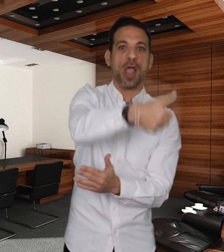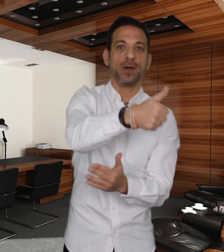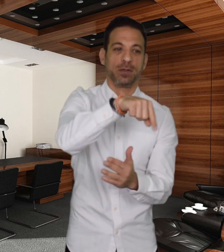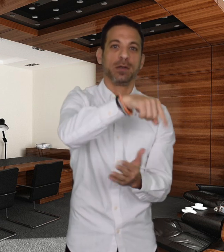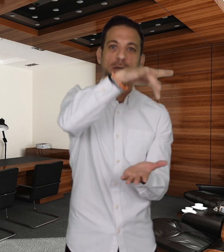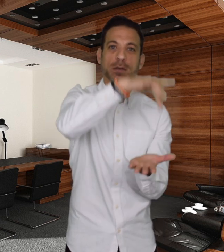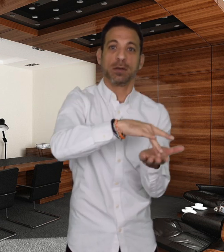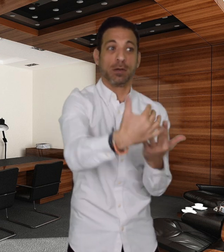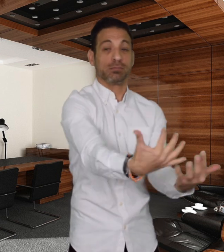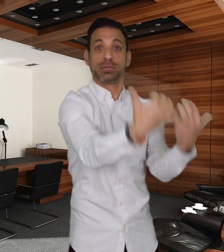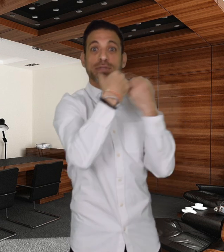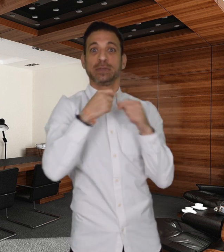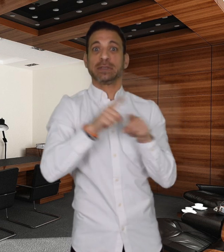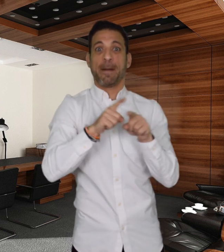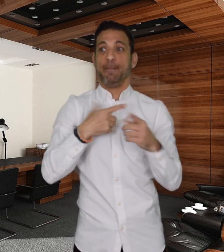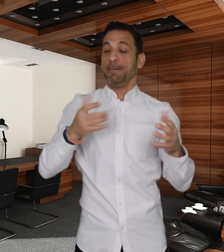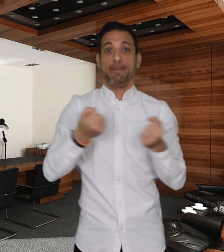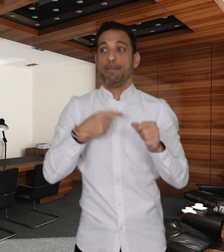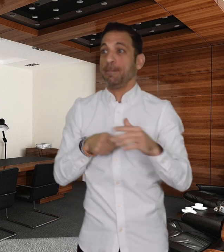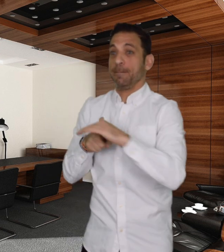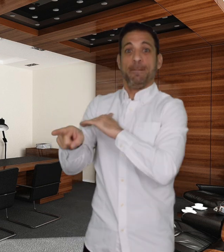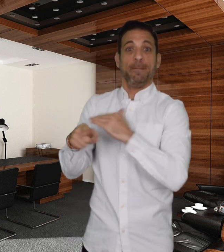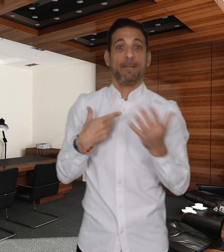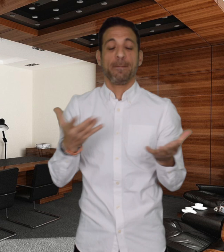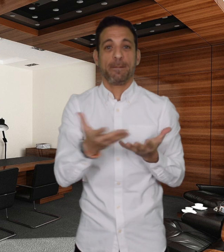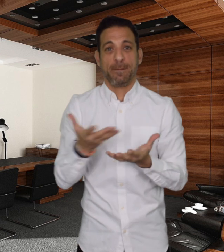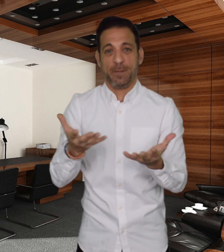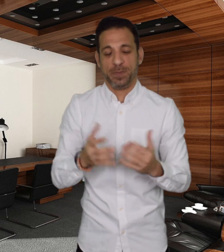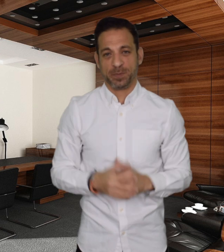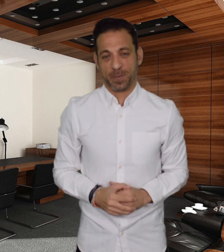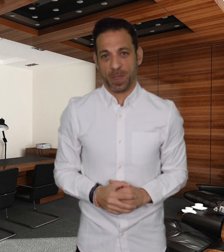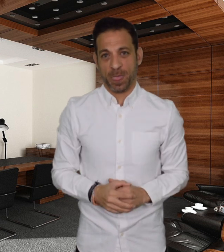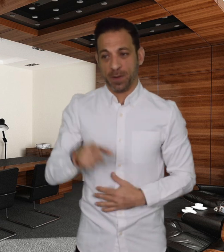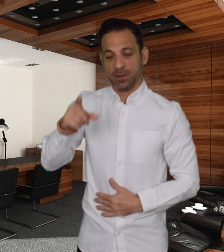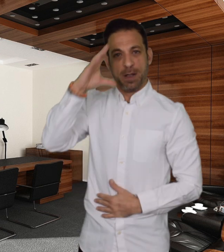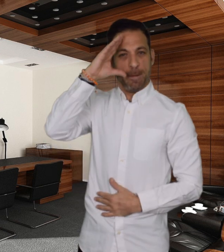in other Russian-invaded cities. Jerome helped to save